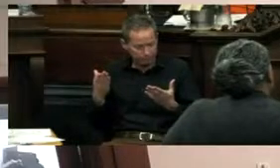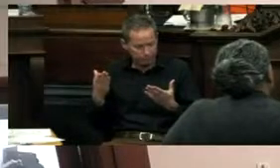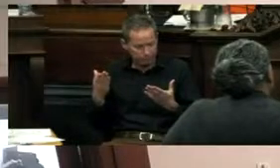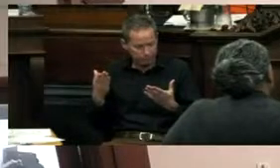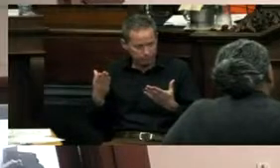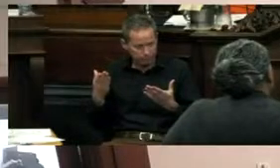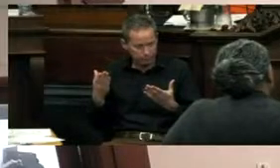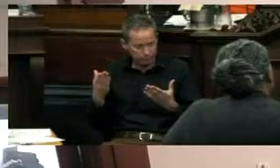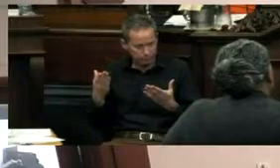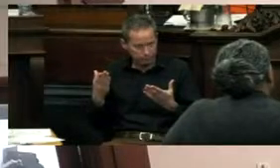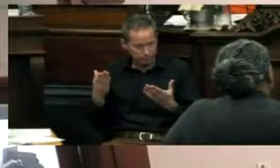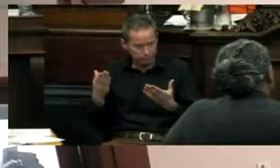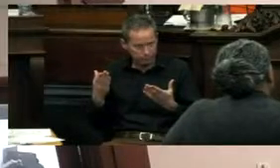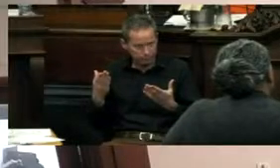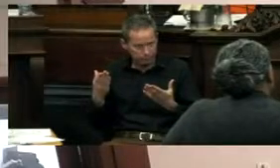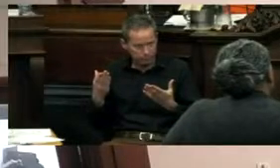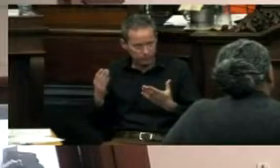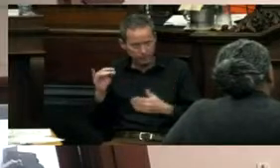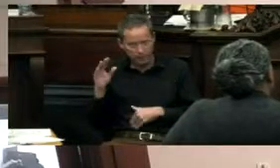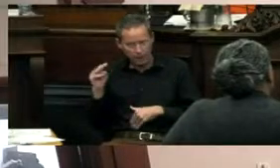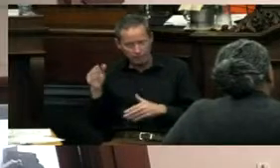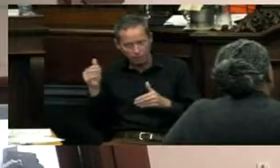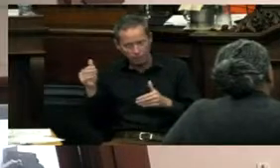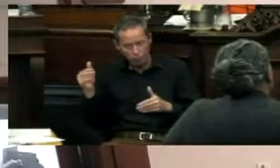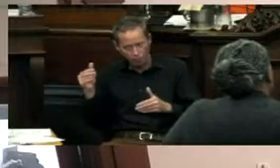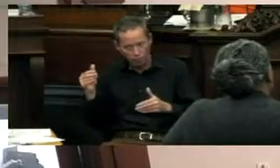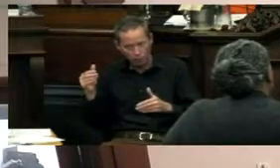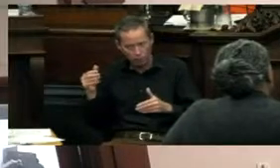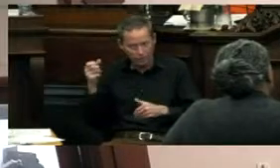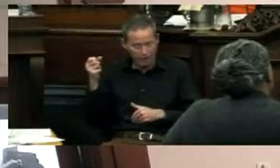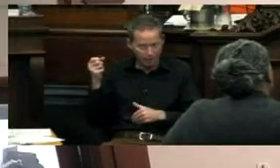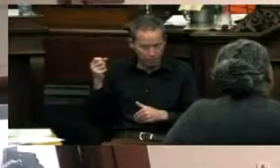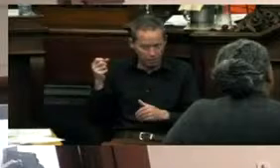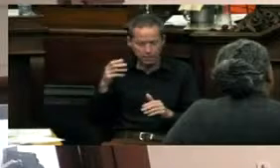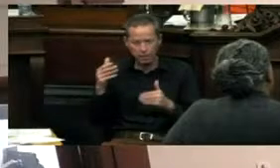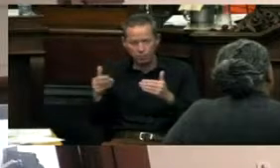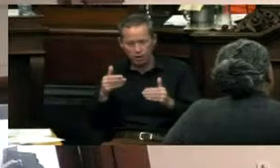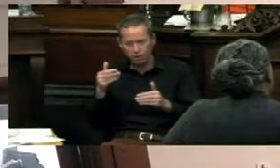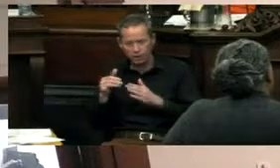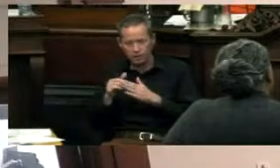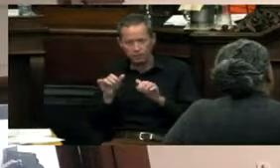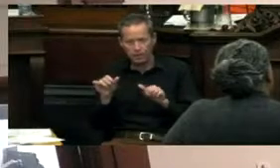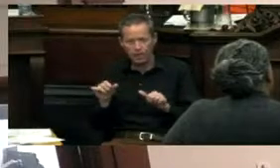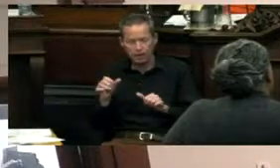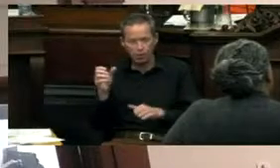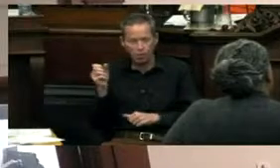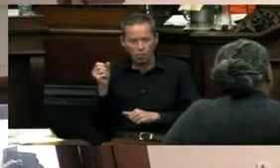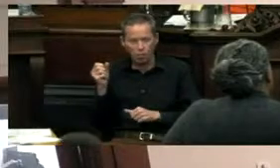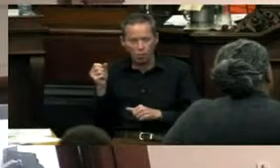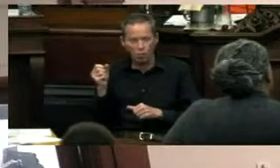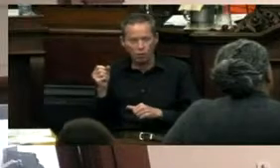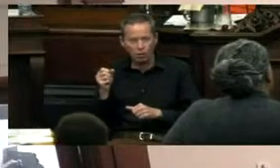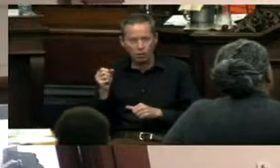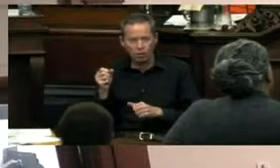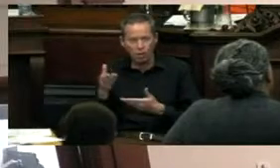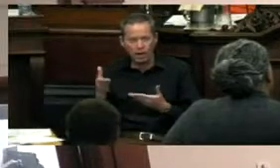my experience, since I've been here, is that the pleasure of the chair, whether or not an